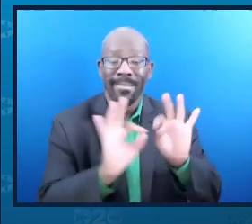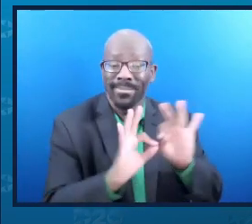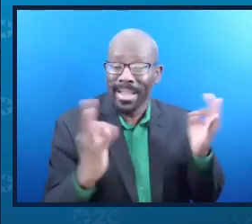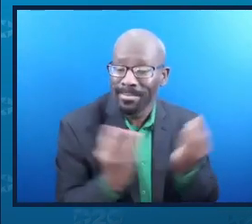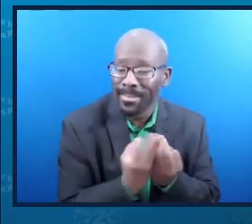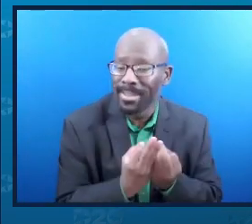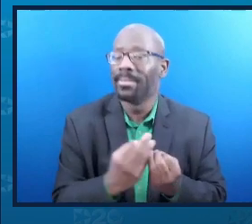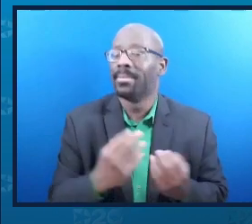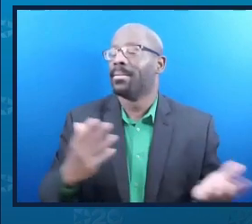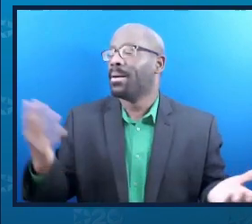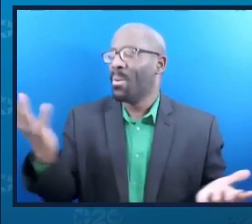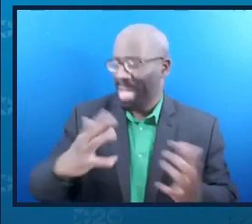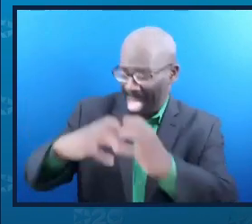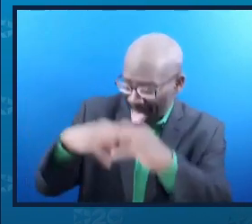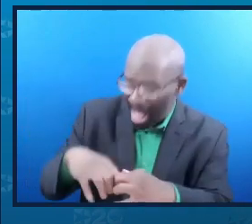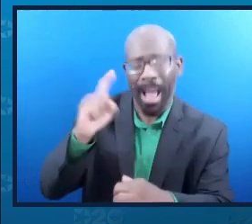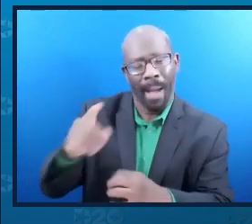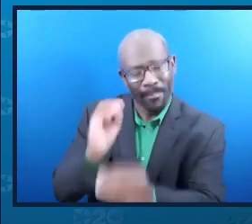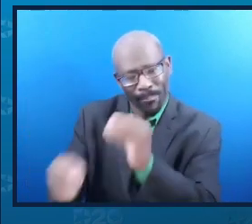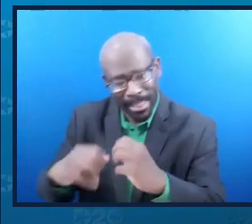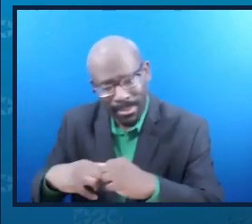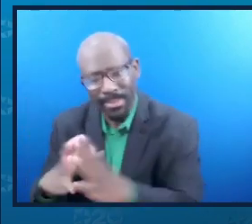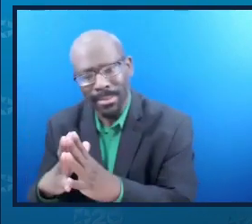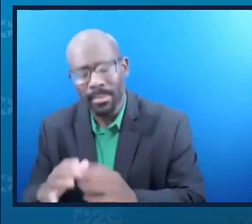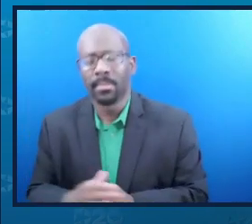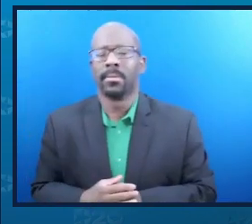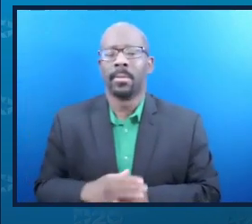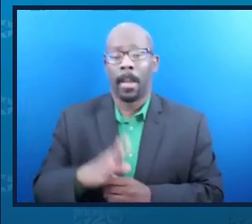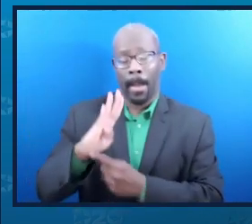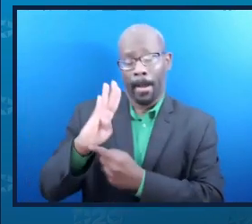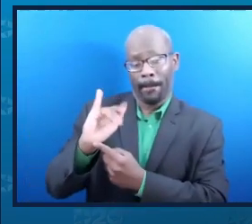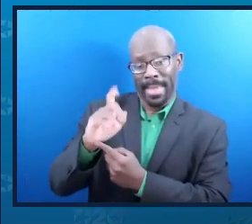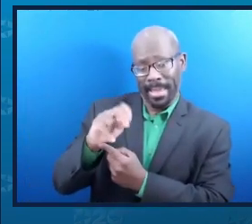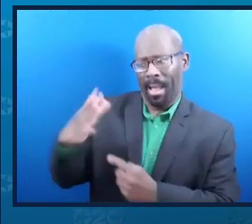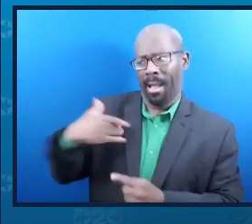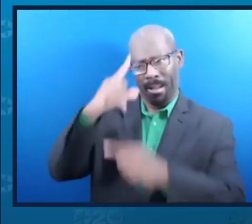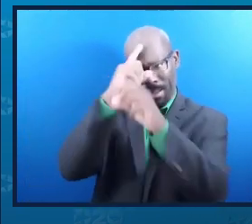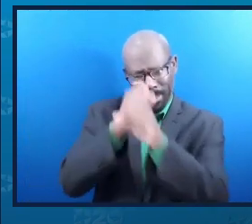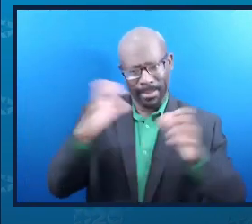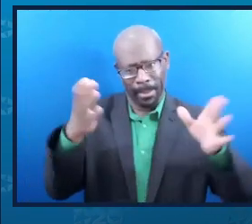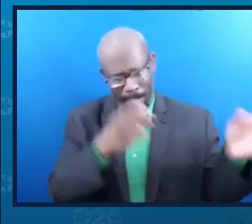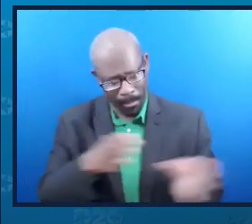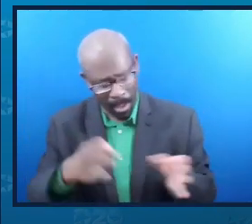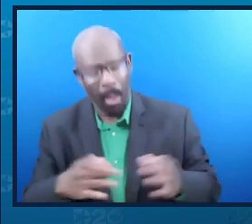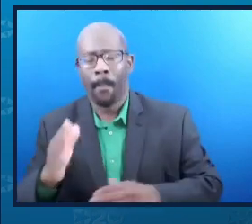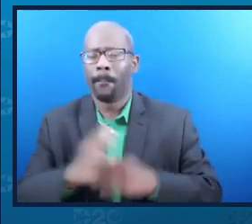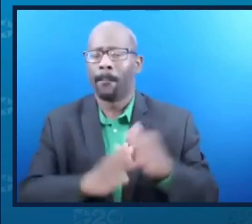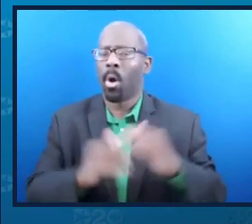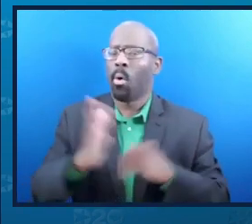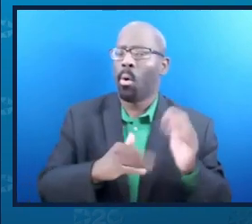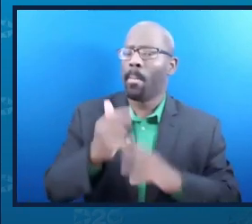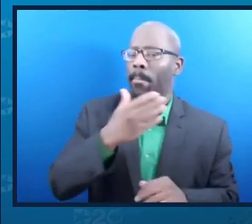GENTLEMEN'S PLAN TO BUILD BACK BETTER INCLUDING MAKING THE WEALTHY PAY THEIR FAIR SHARE.